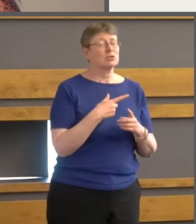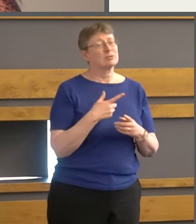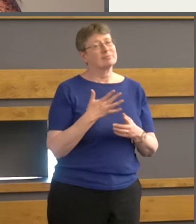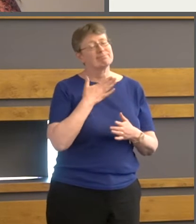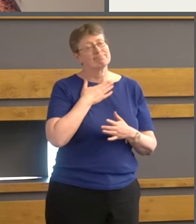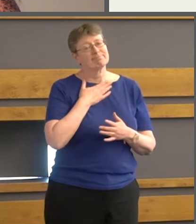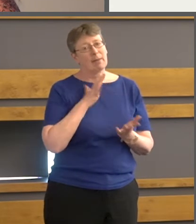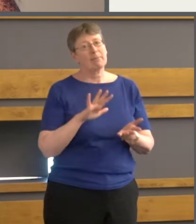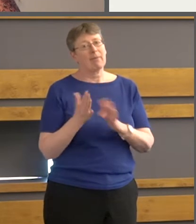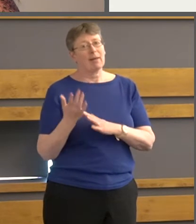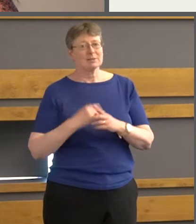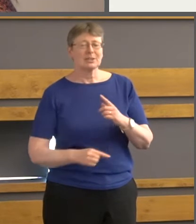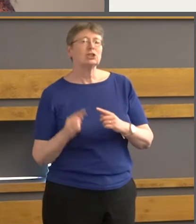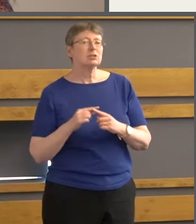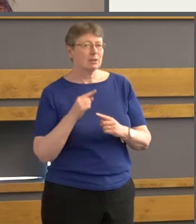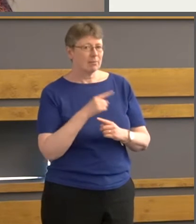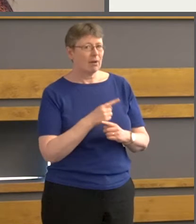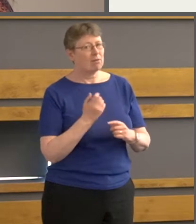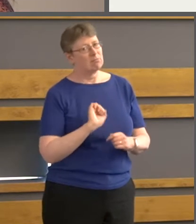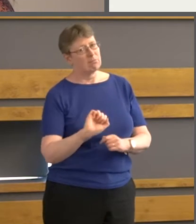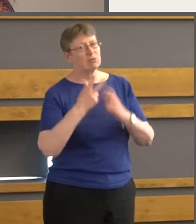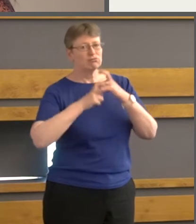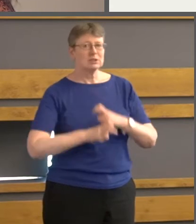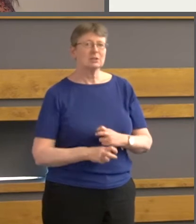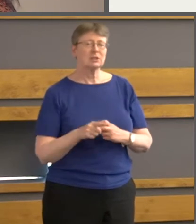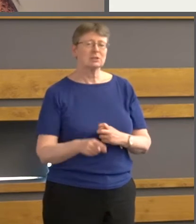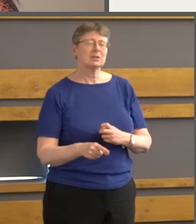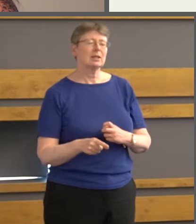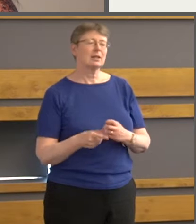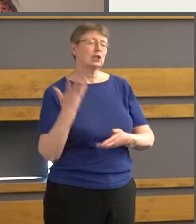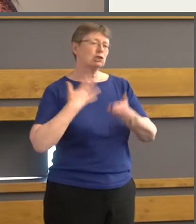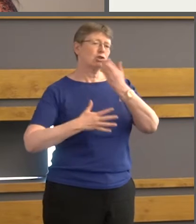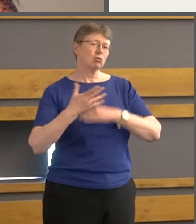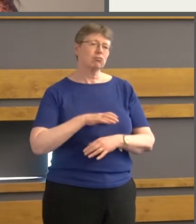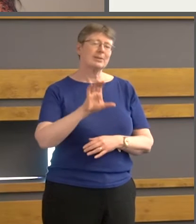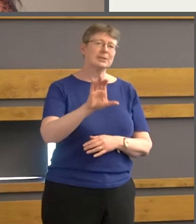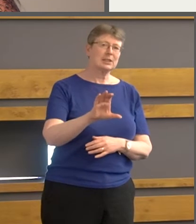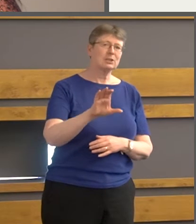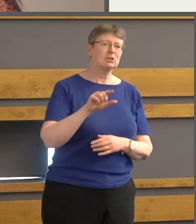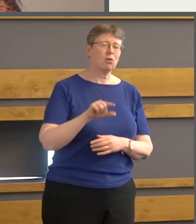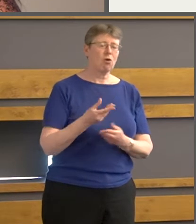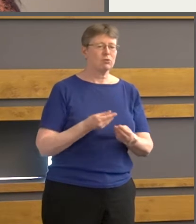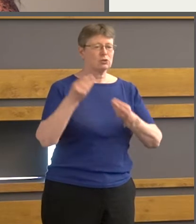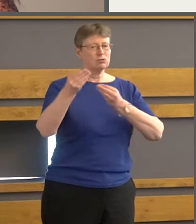But she mentioned in her research the historical representation of trades and materials at the British Parliament,